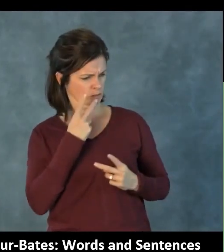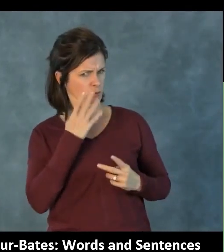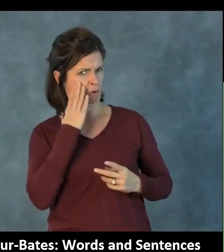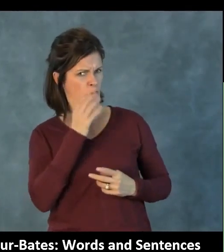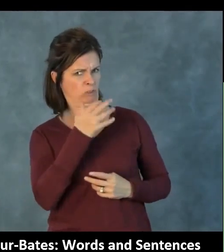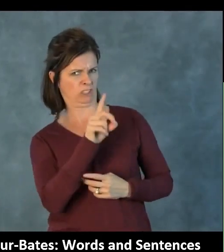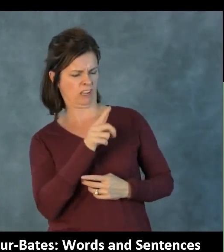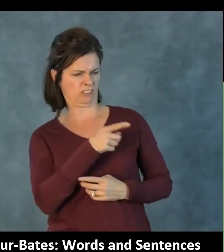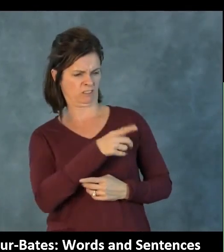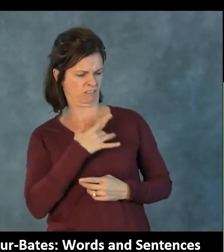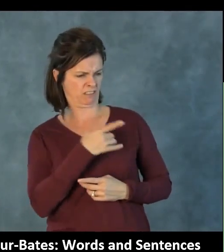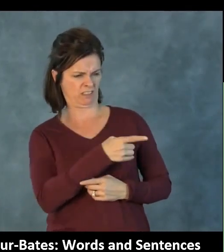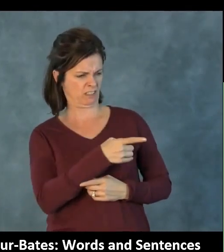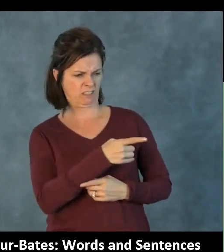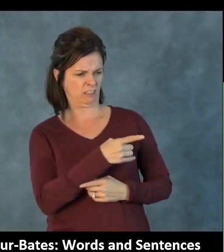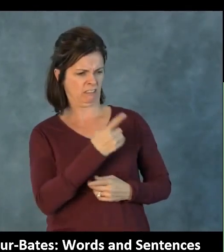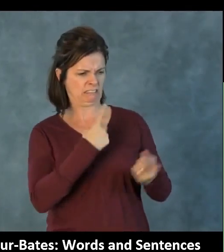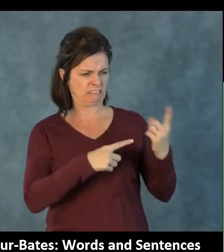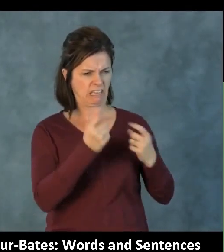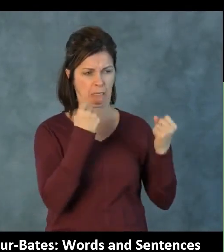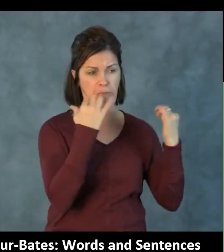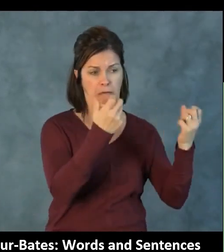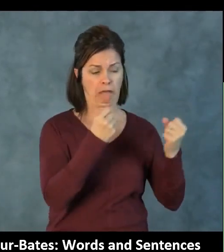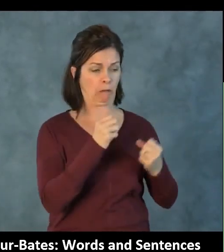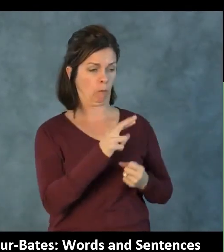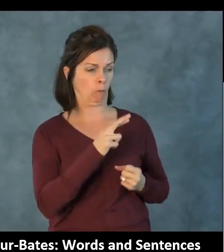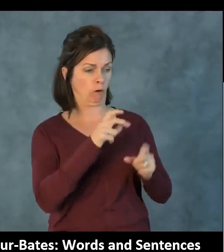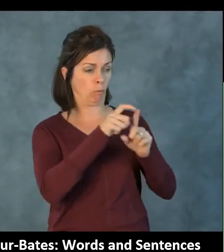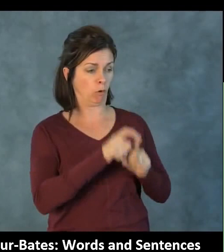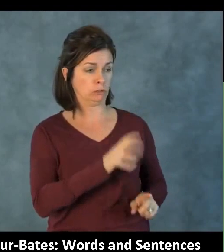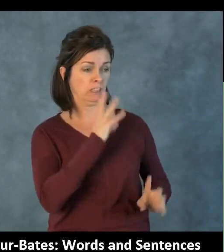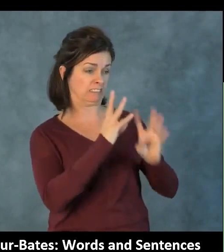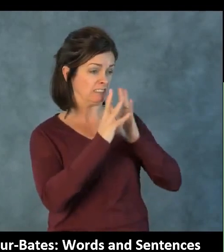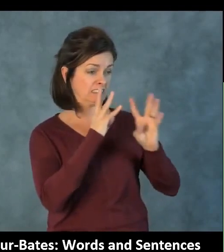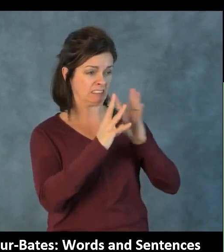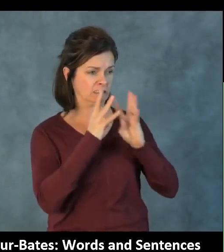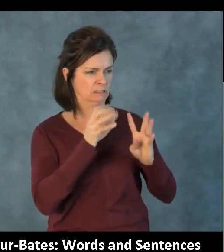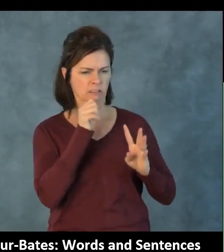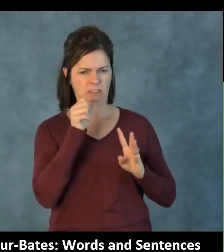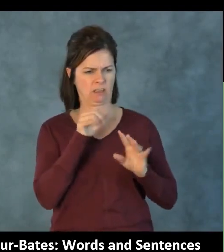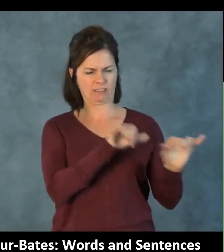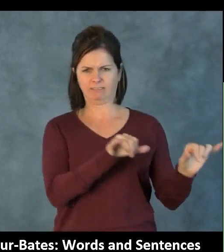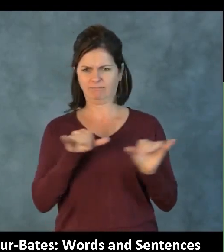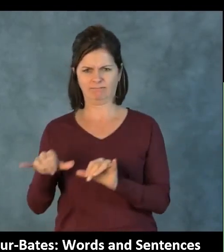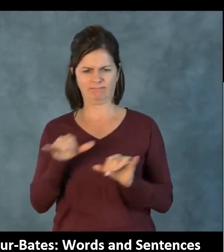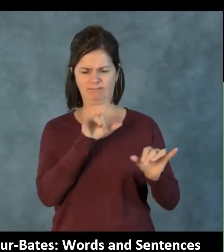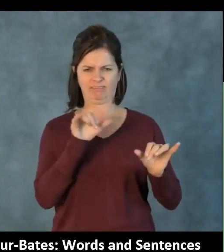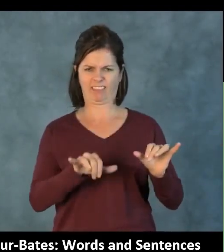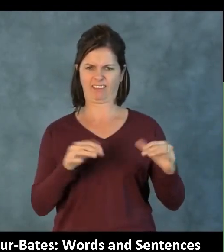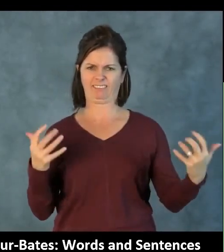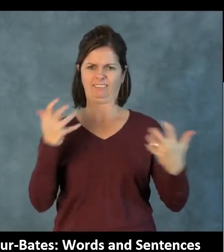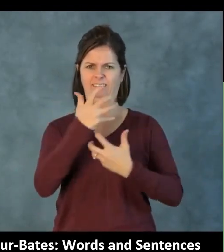at this stage, they're not saying or signing the whole lot of words. You'll want to sit down with the family